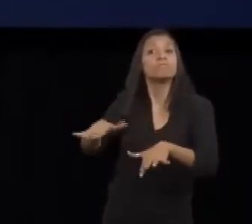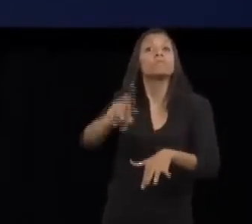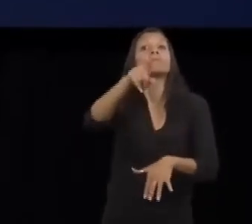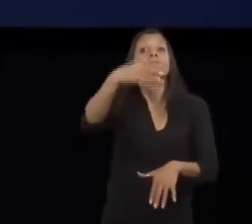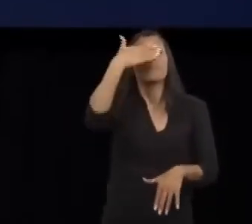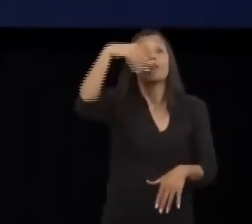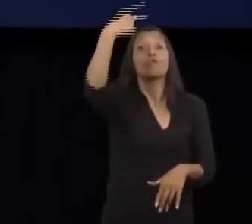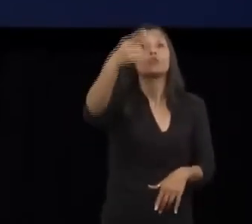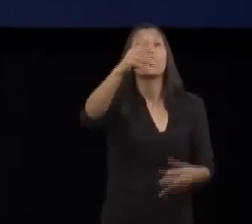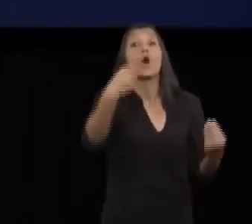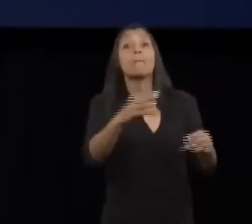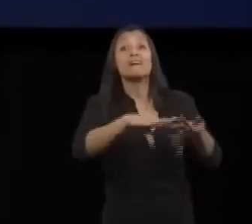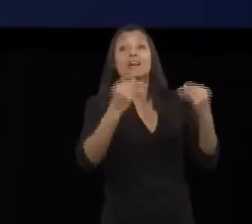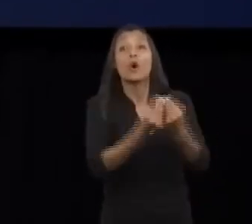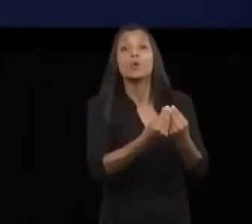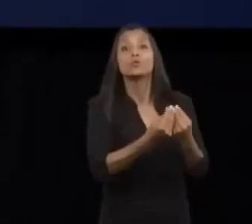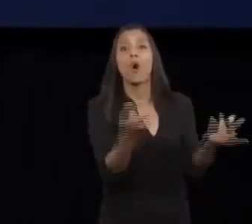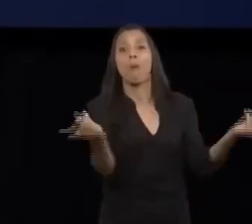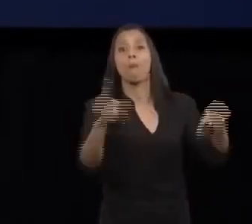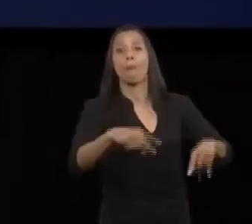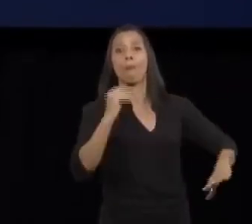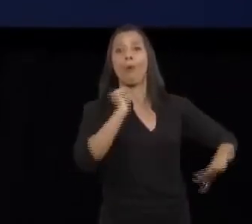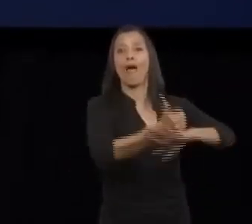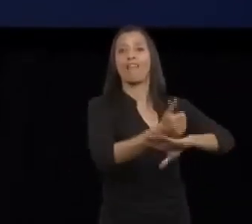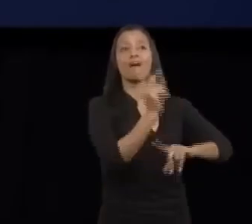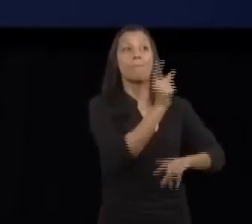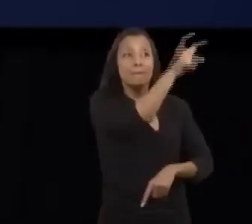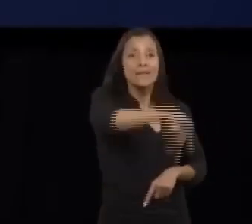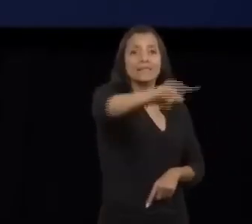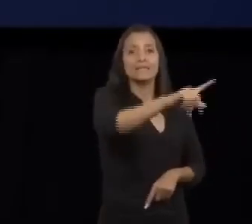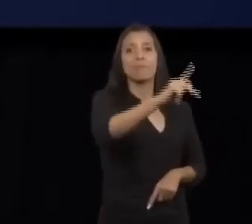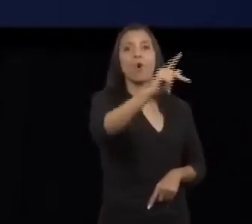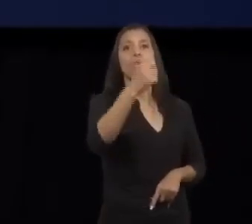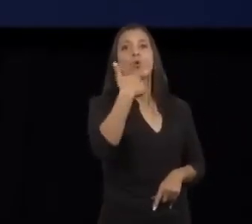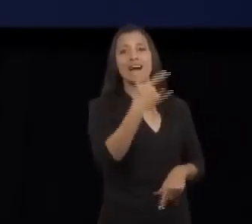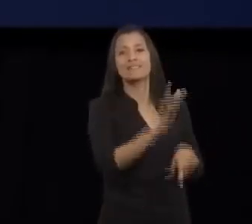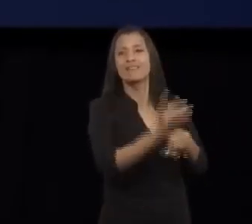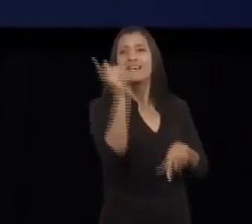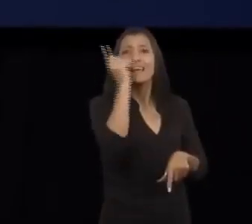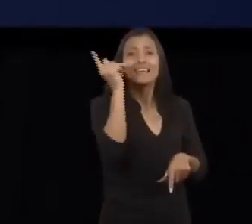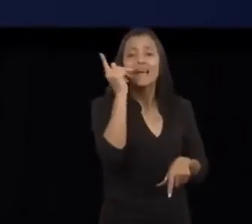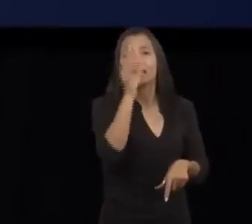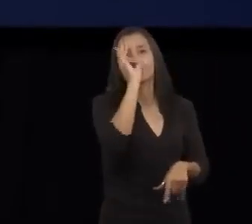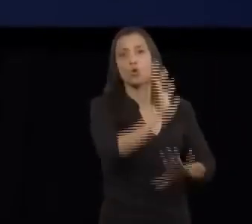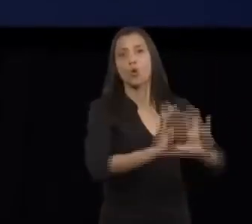we are going to bring the CUCAs back. I say, and if there is something that we are clear on,